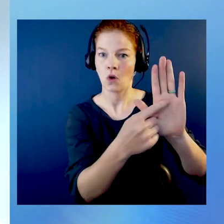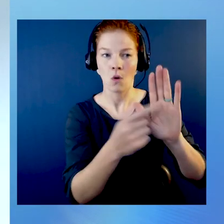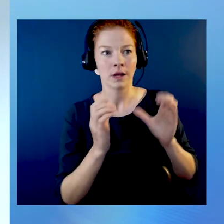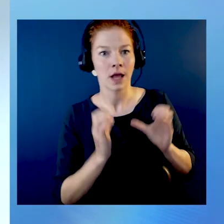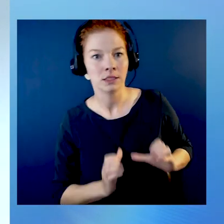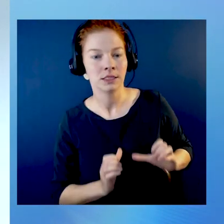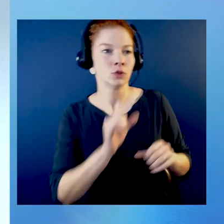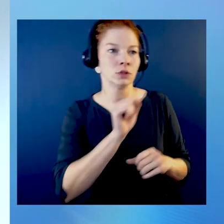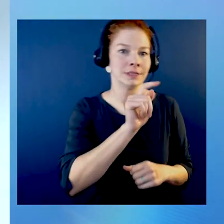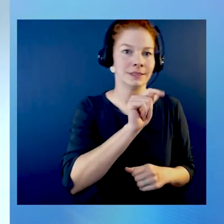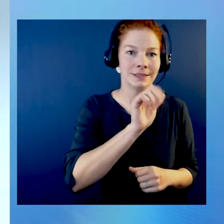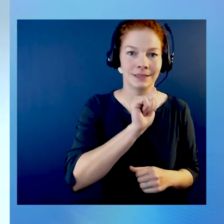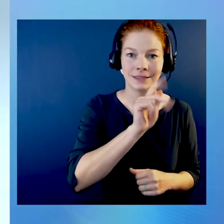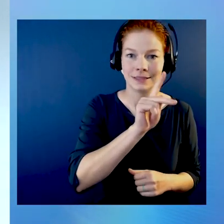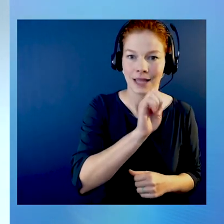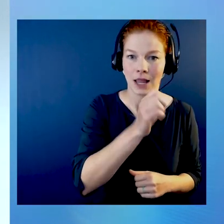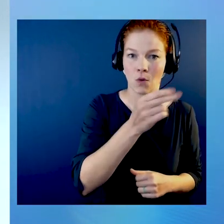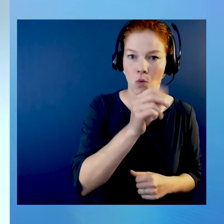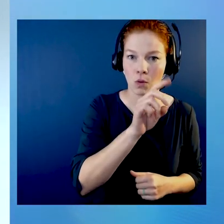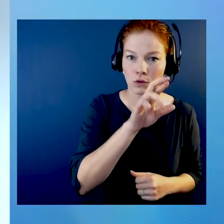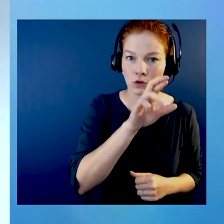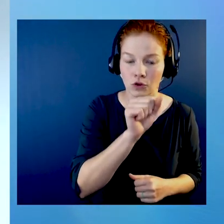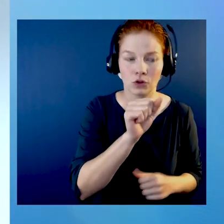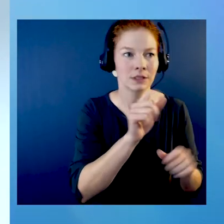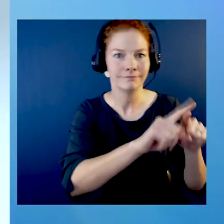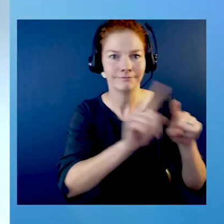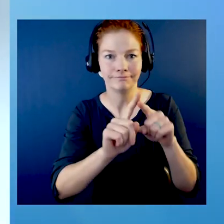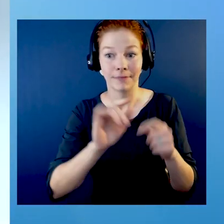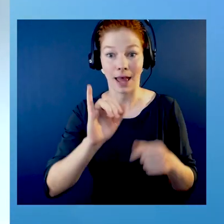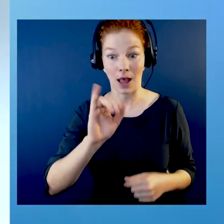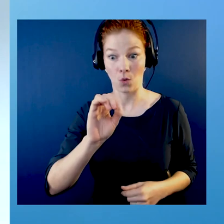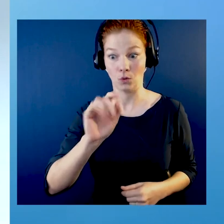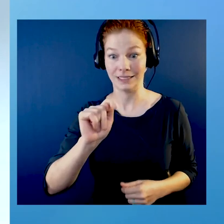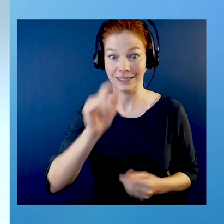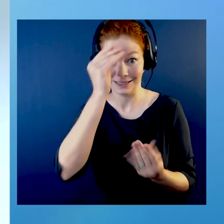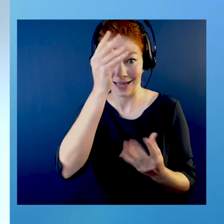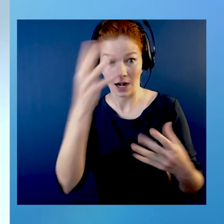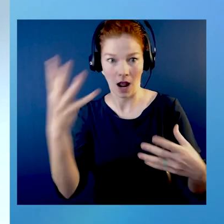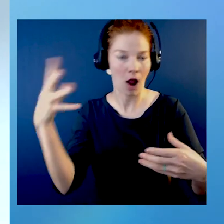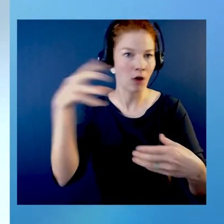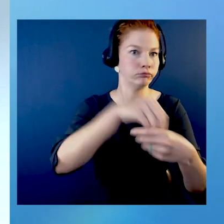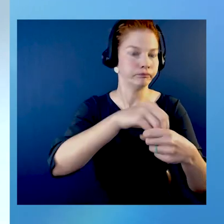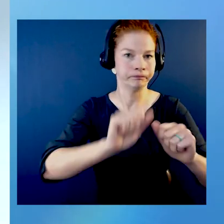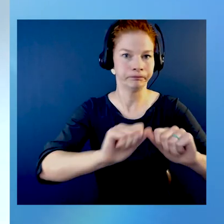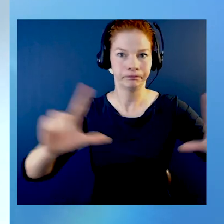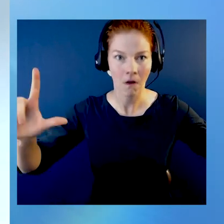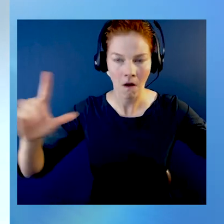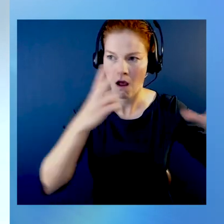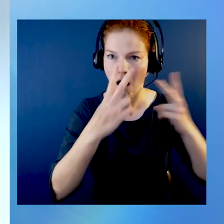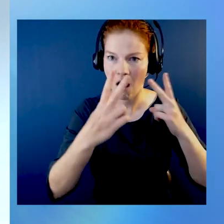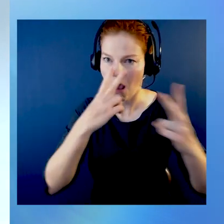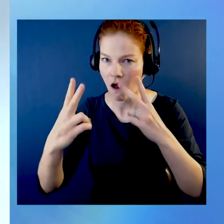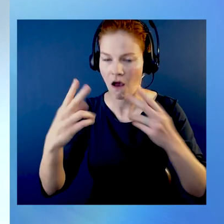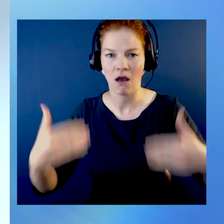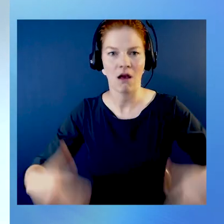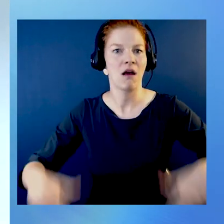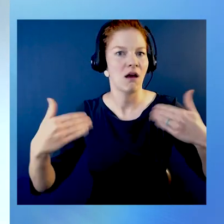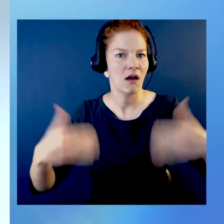their customers and includes even IoT data into these experiences. This ability to create